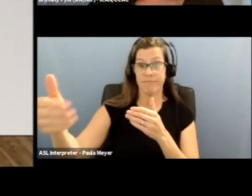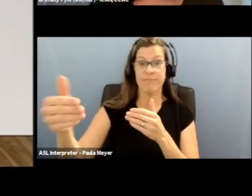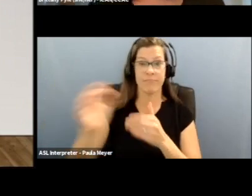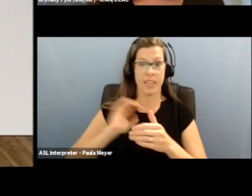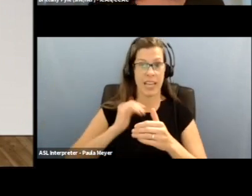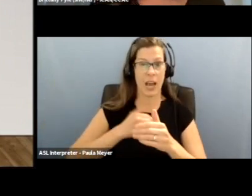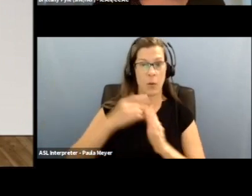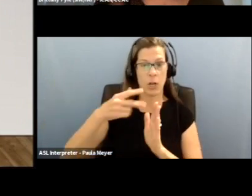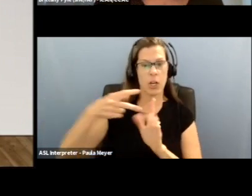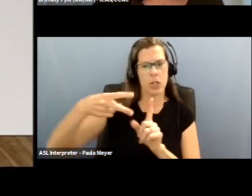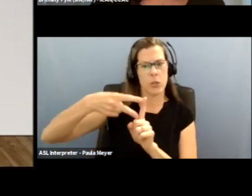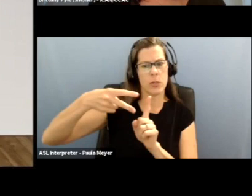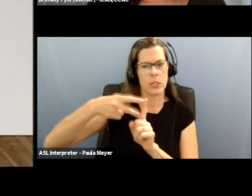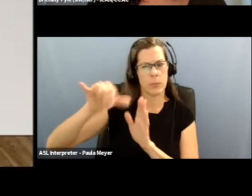which will be shared in the chat here.